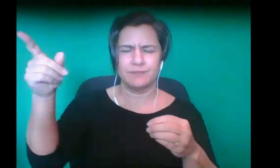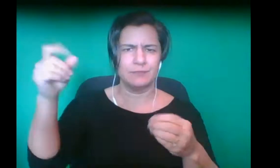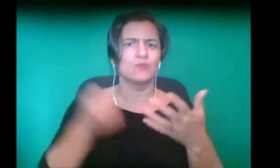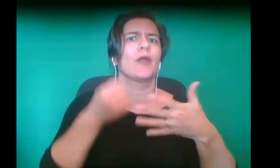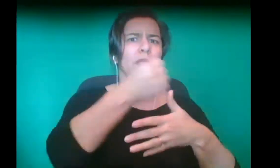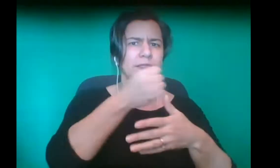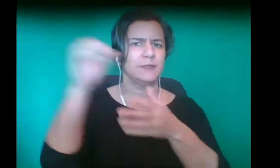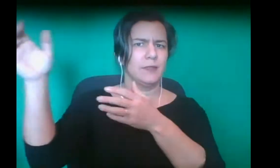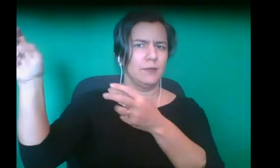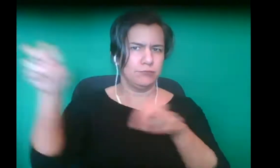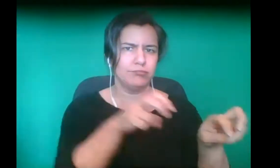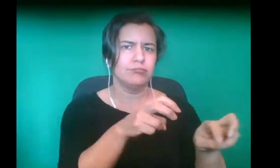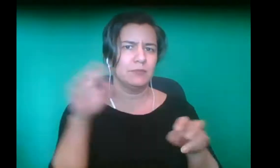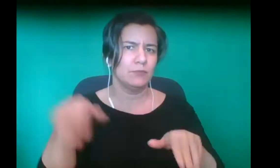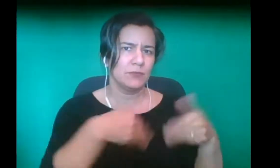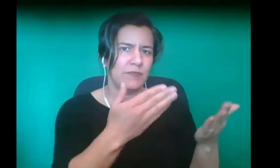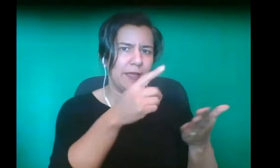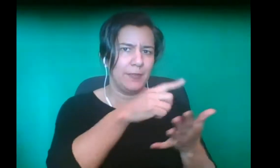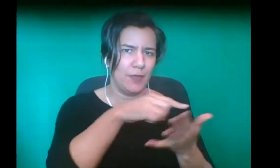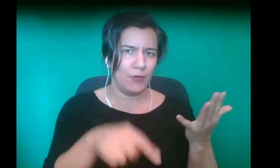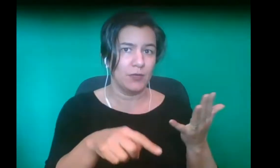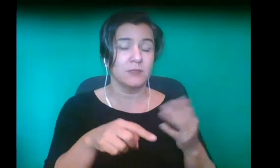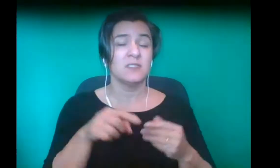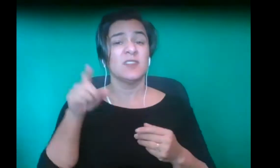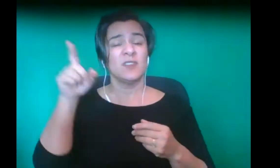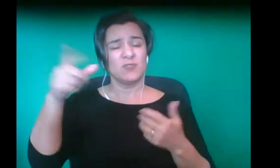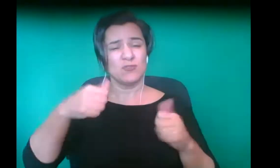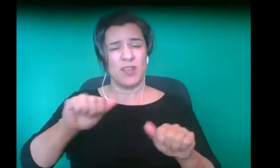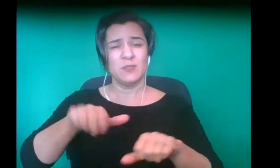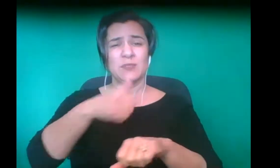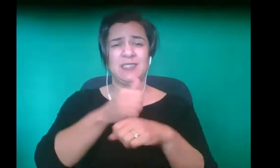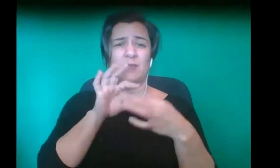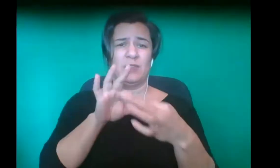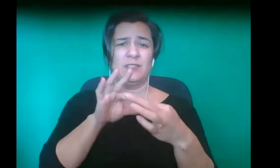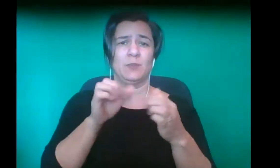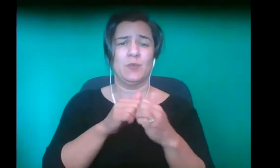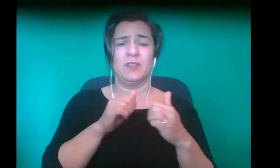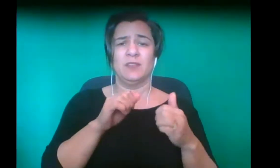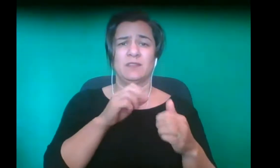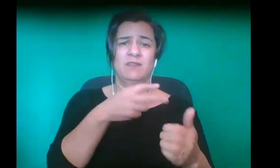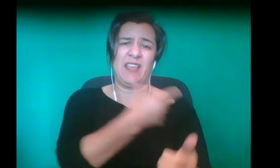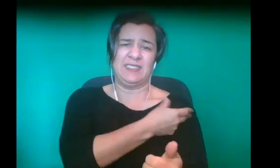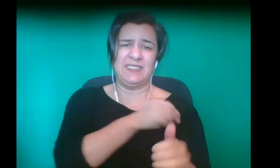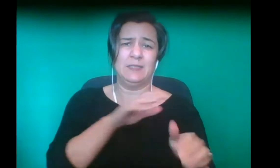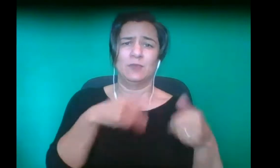That they're trying to form these relationships with vaccine providers who are in certain,